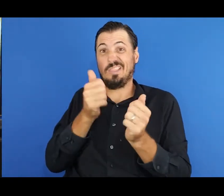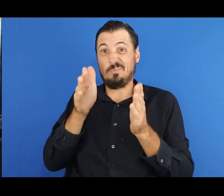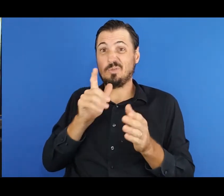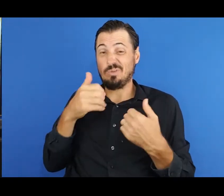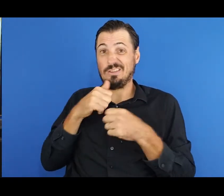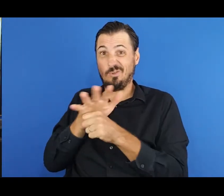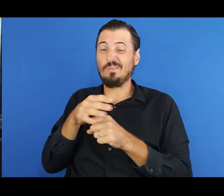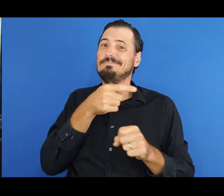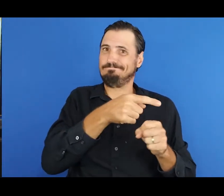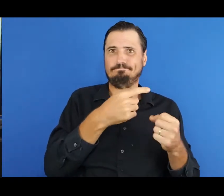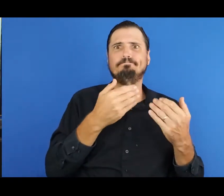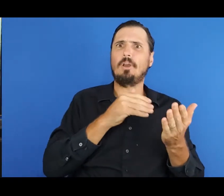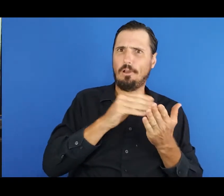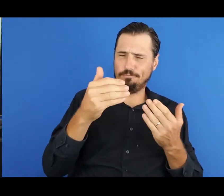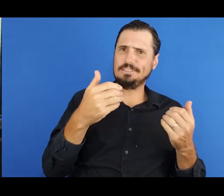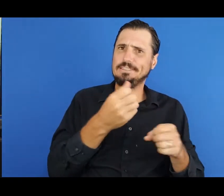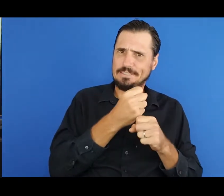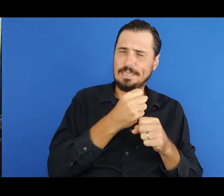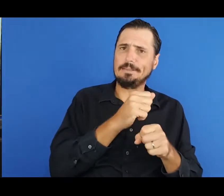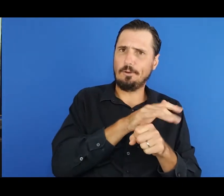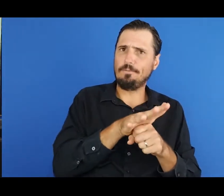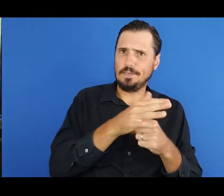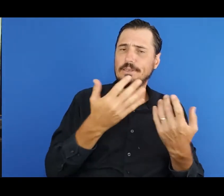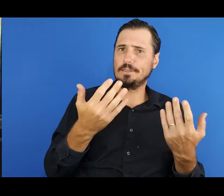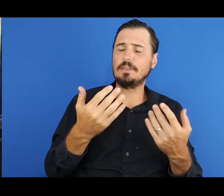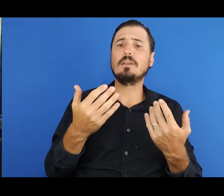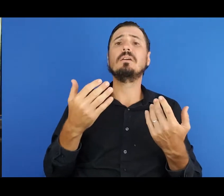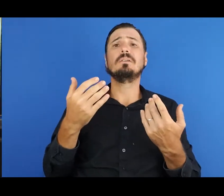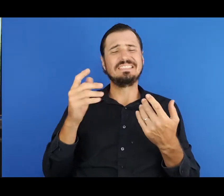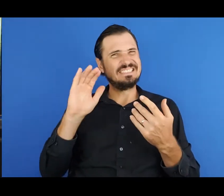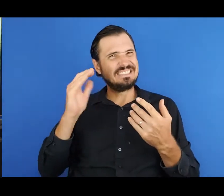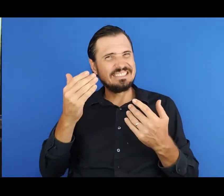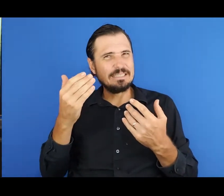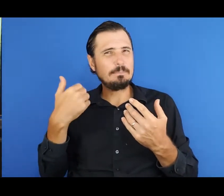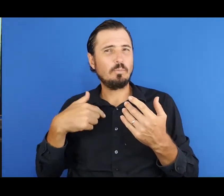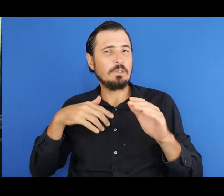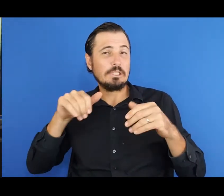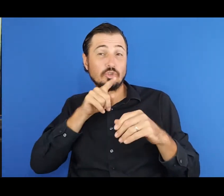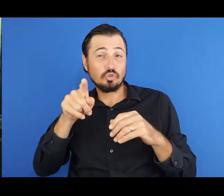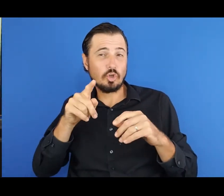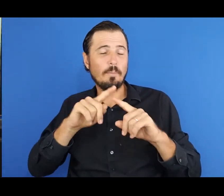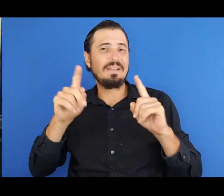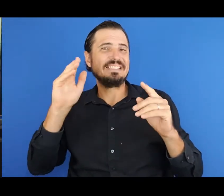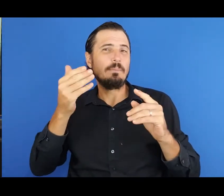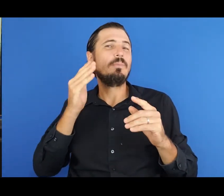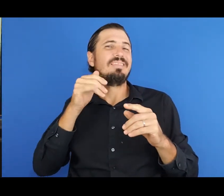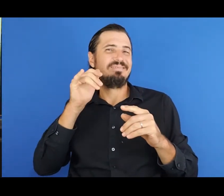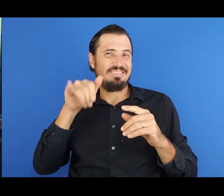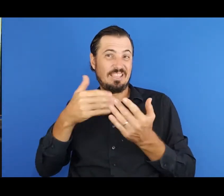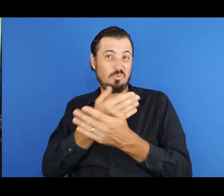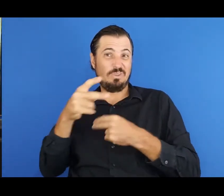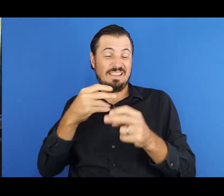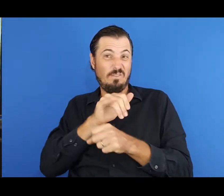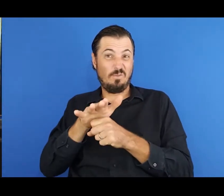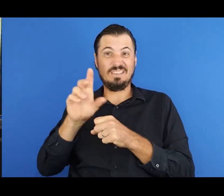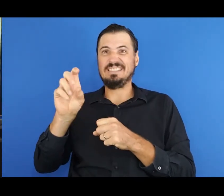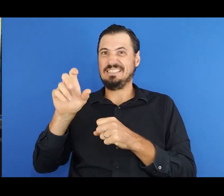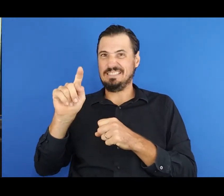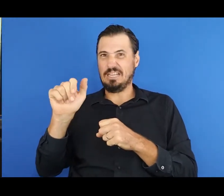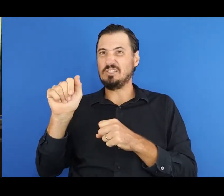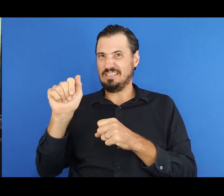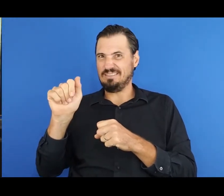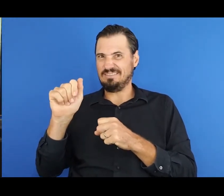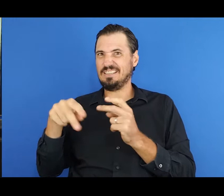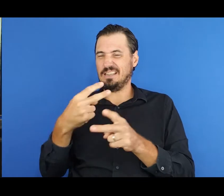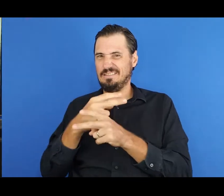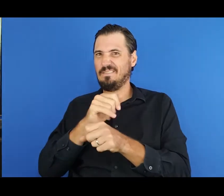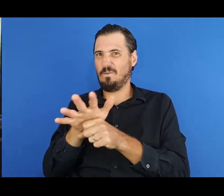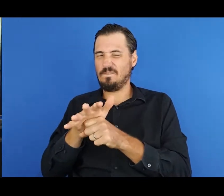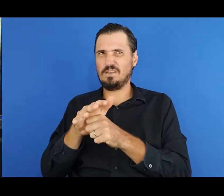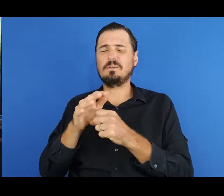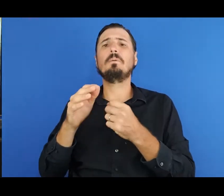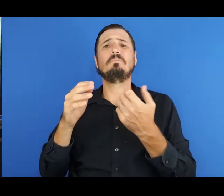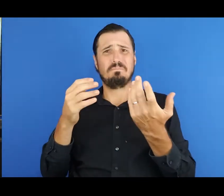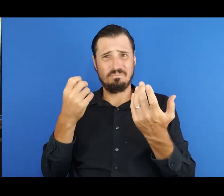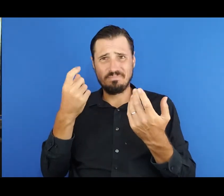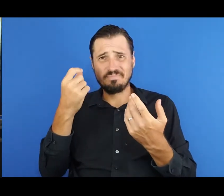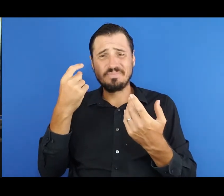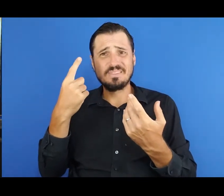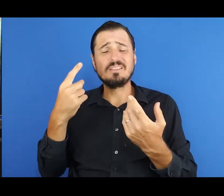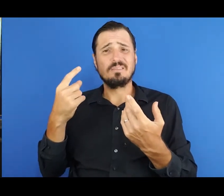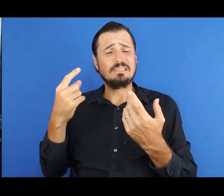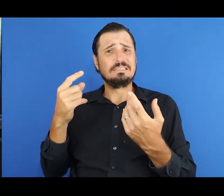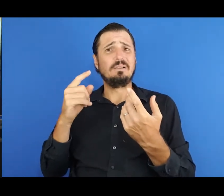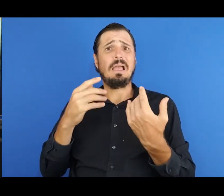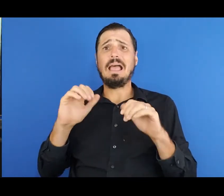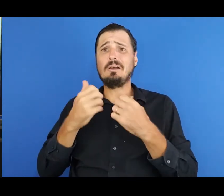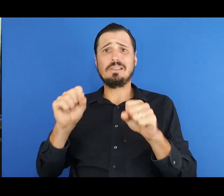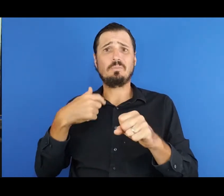Delta variant. Vaccination is the strongest tool we have to protect our community from the spread of COVID-19. Statewide, only 2% of cases have been in vaccinated residents. On Kauai, the few